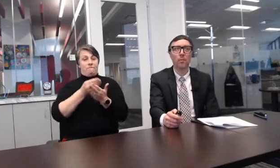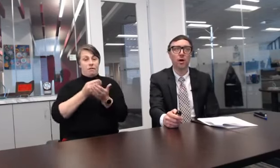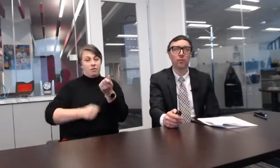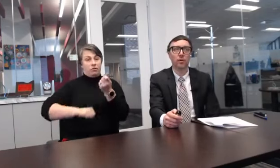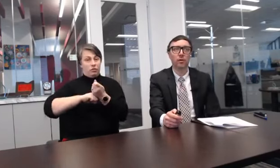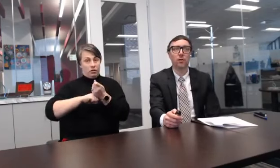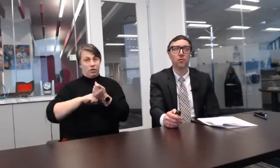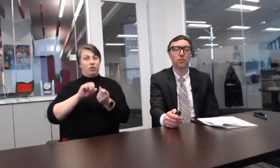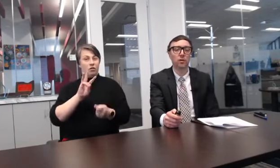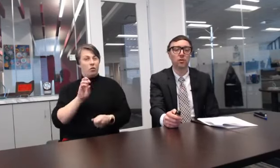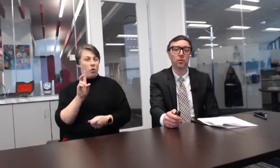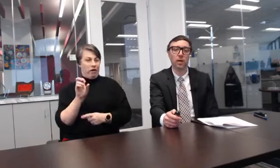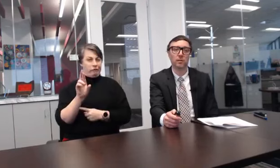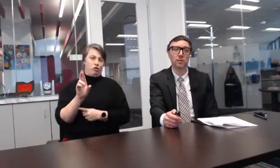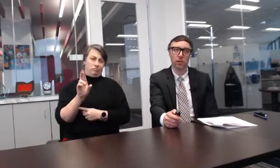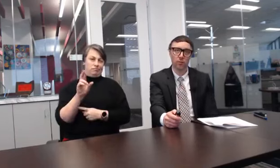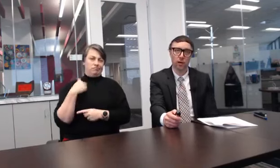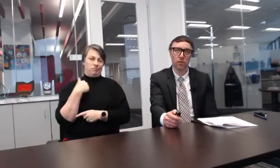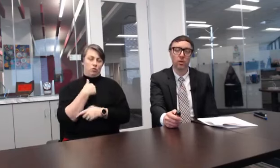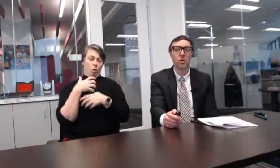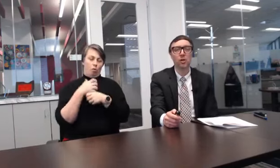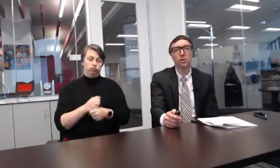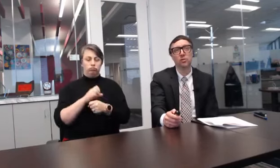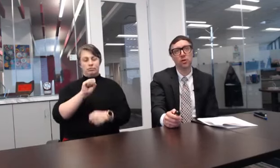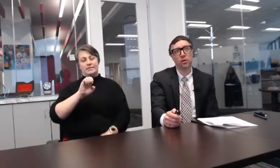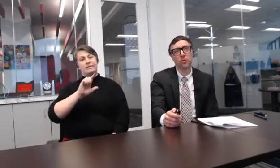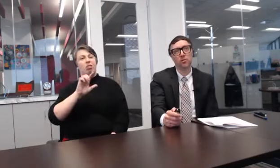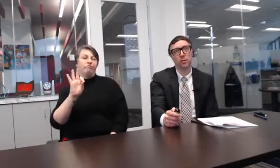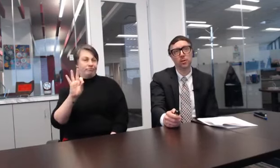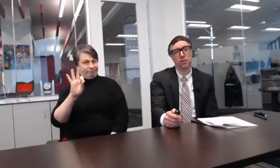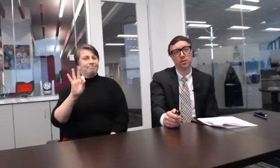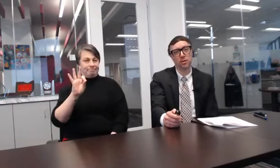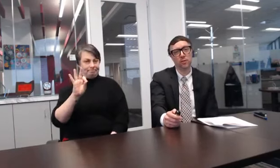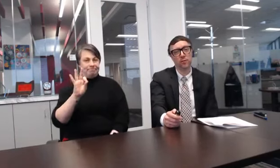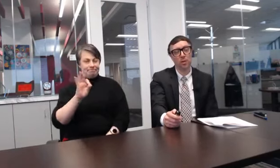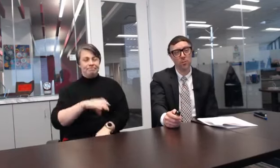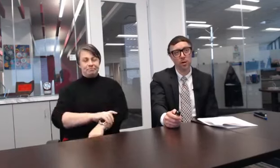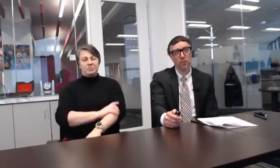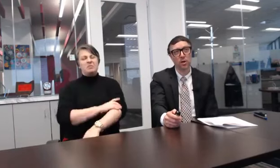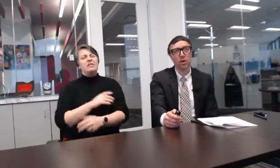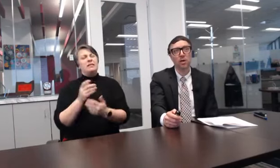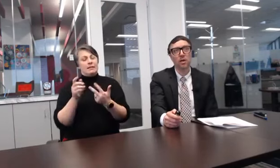often referred to as the SELF Waiver. So similar to the Level One Waiver,